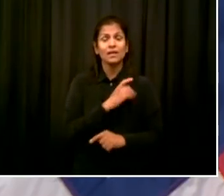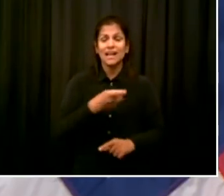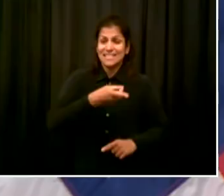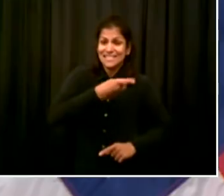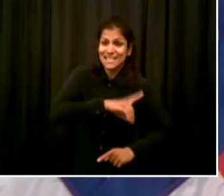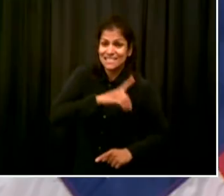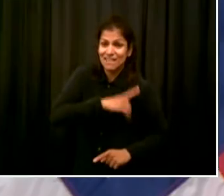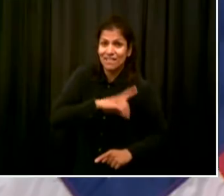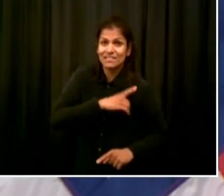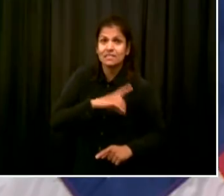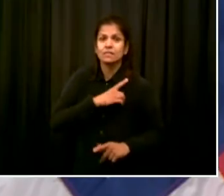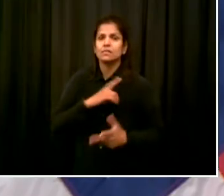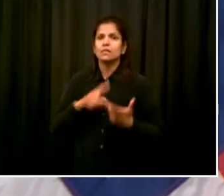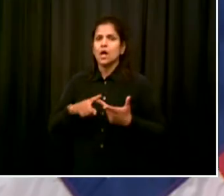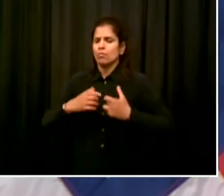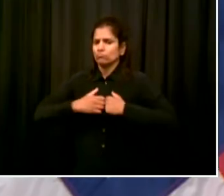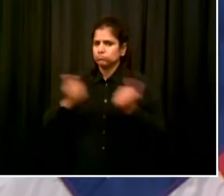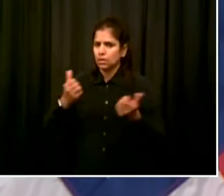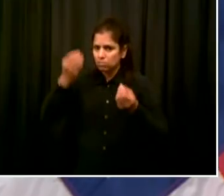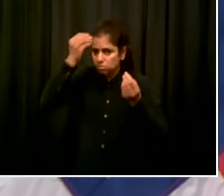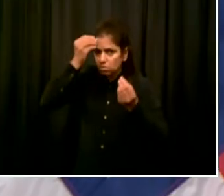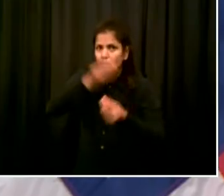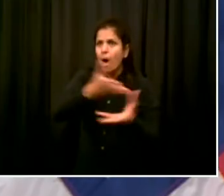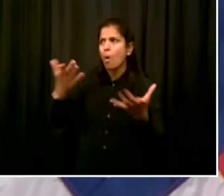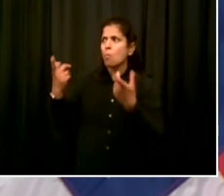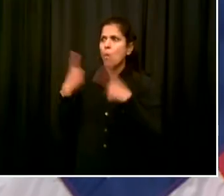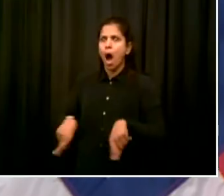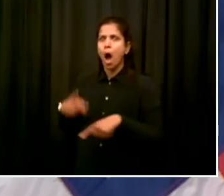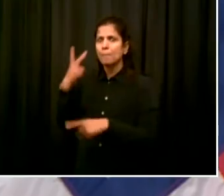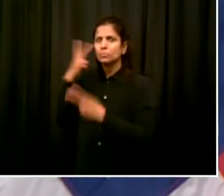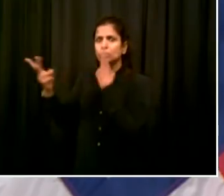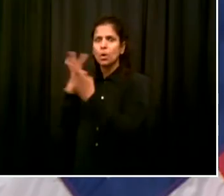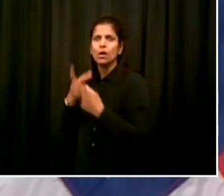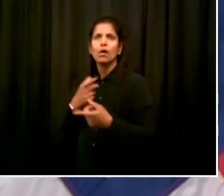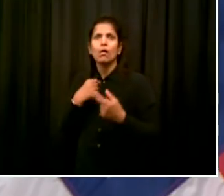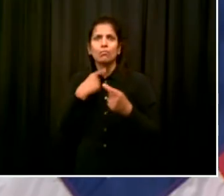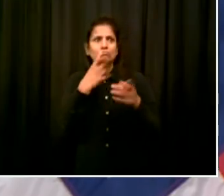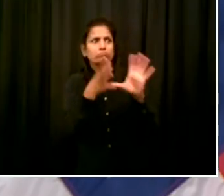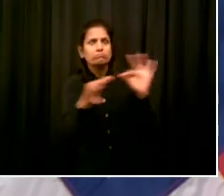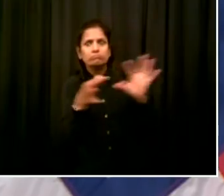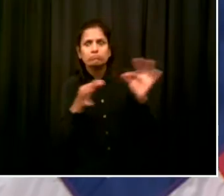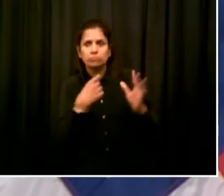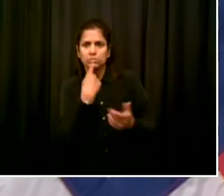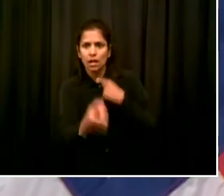THEIR TEDECTIVES, HAVING DETECTIVES STAND UP AND SAY THIS IS WHAT I'M INVESTIGATED IN YOUR COMMITTEE THIS IS WHAT I NEED HELP WITH,